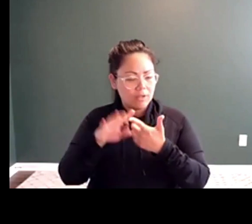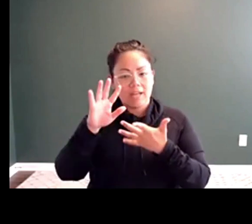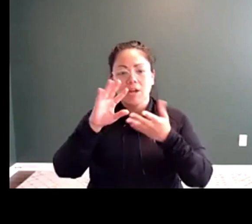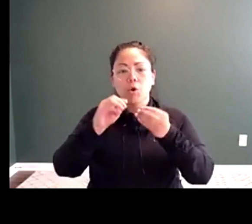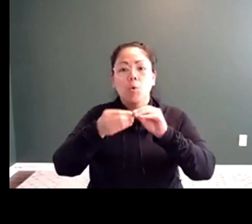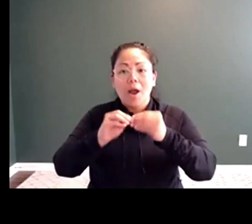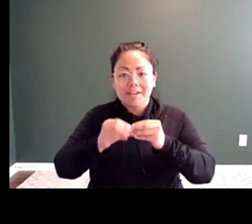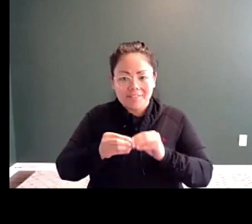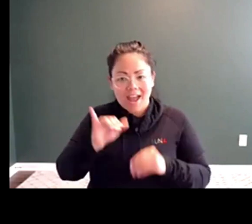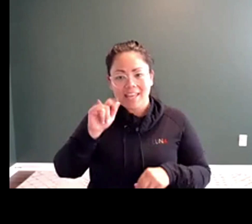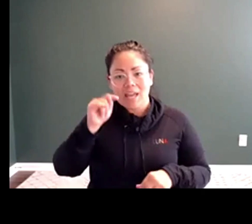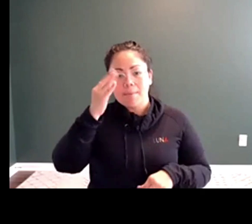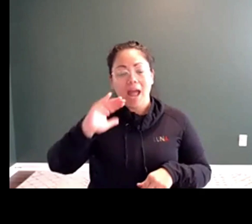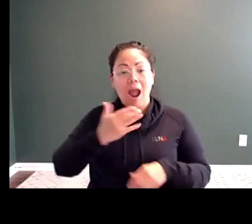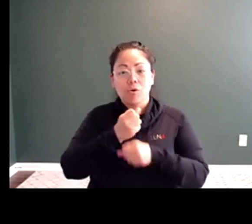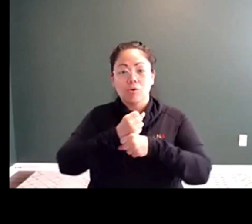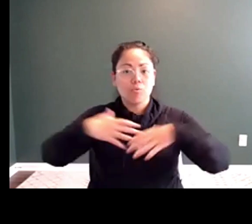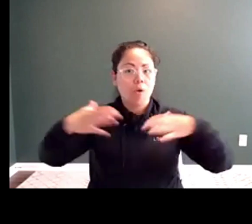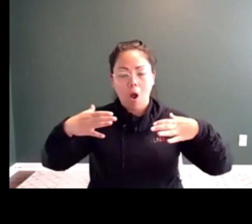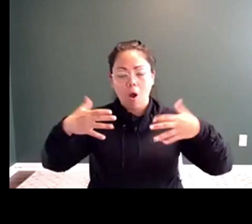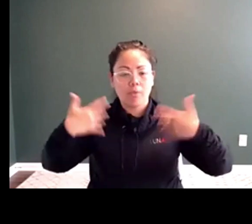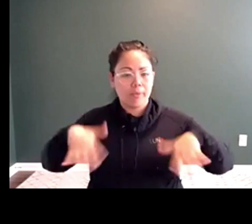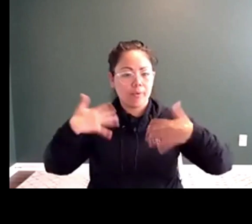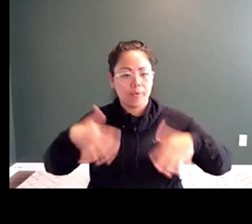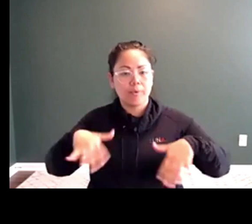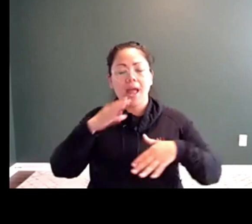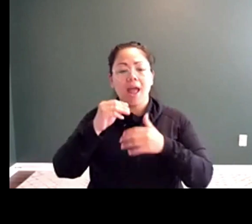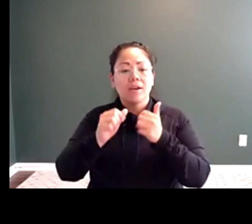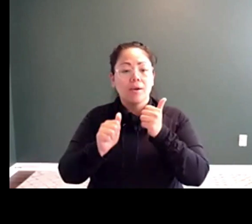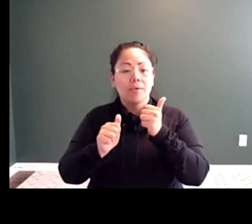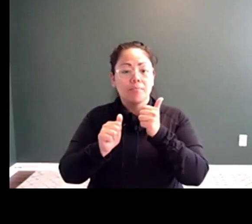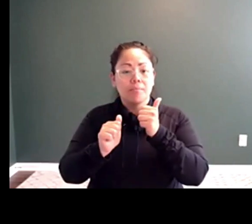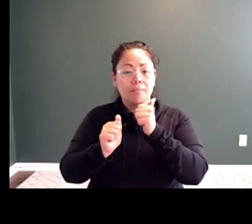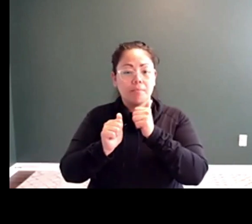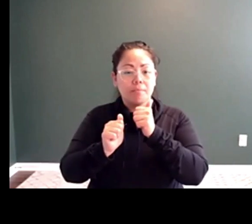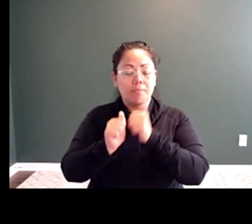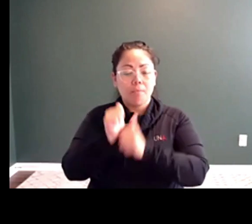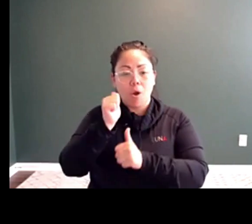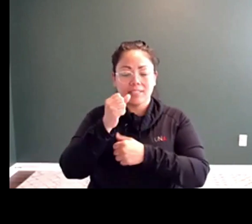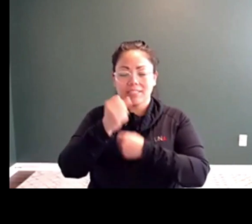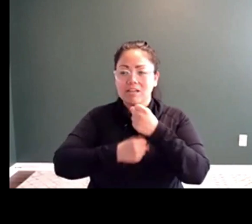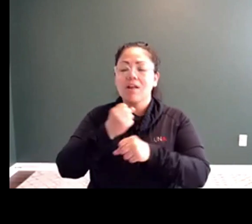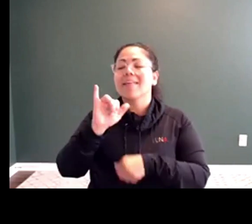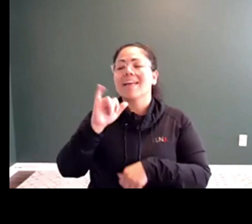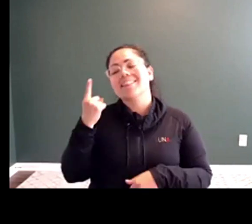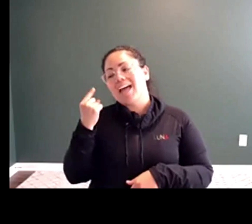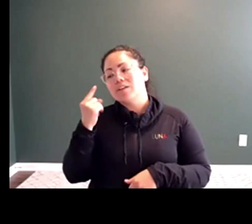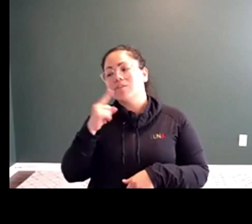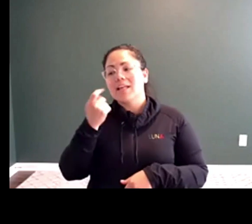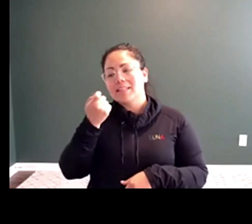because our growth has been so substantial that in most years, last year, it was obviously a little of an anomaly with the pandemic.